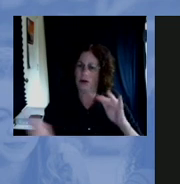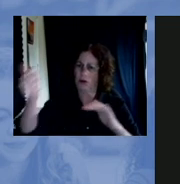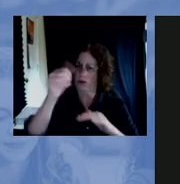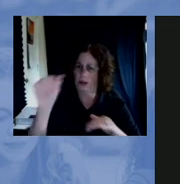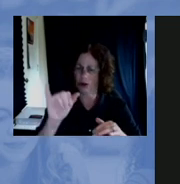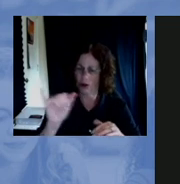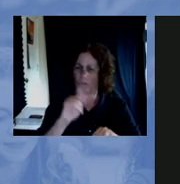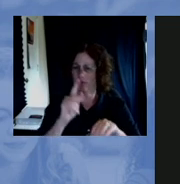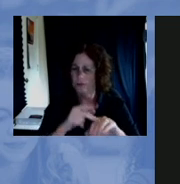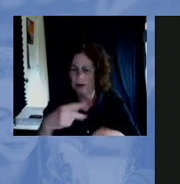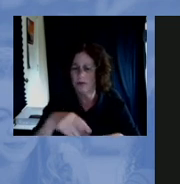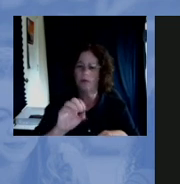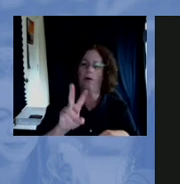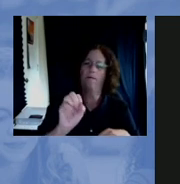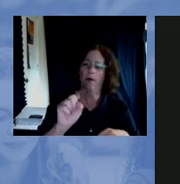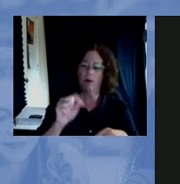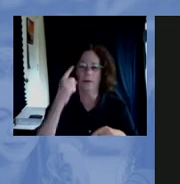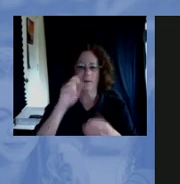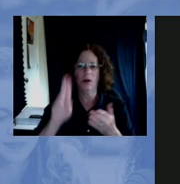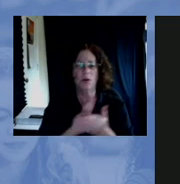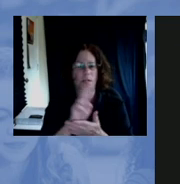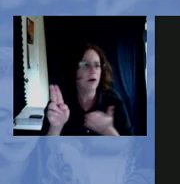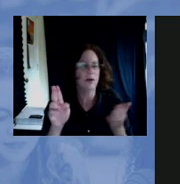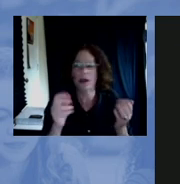THEY ARE RECRUITABLE. EVERYBODY WANTS THAT KIND OF TALENT.